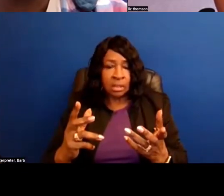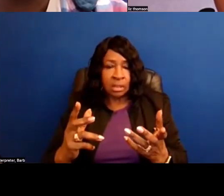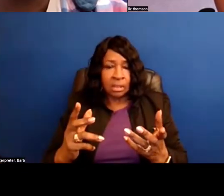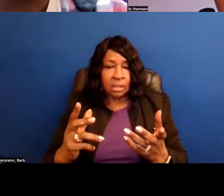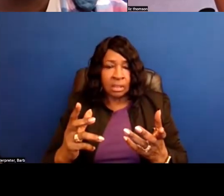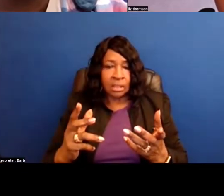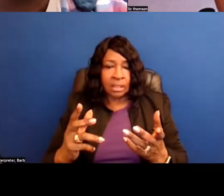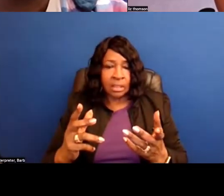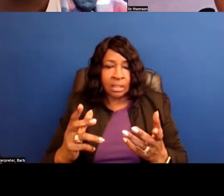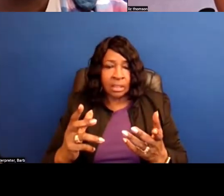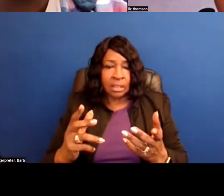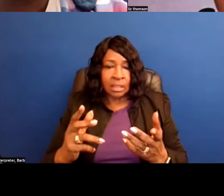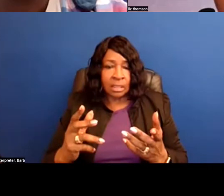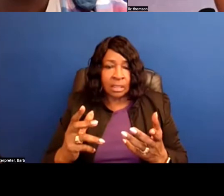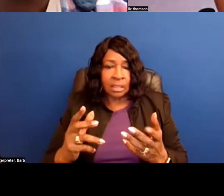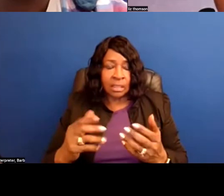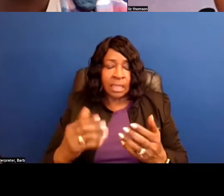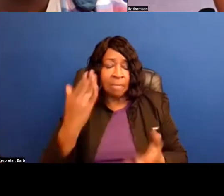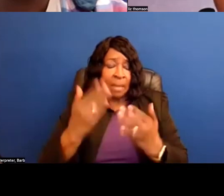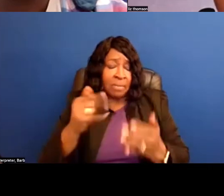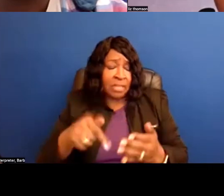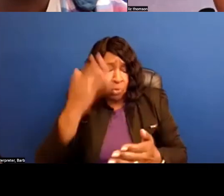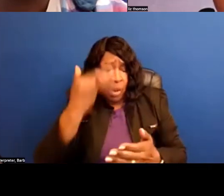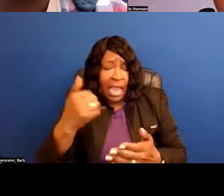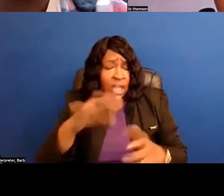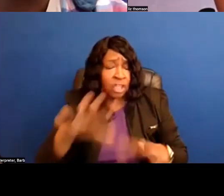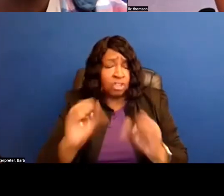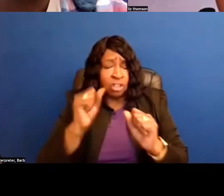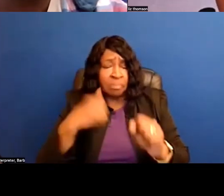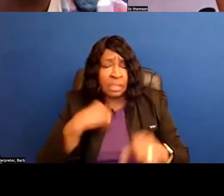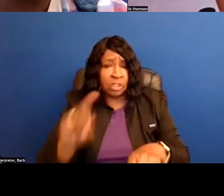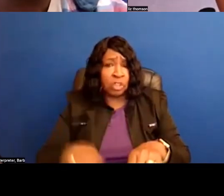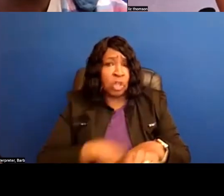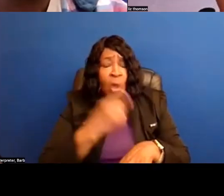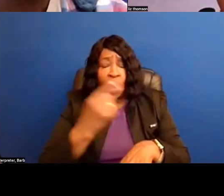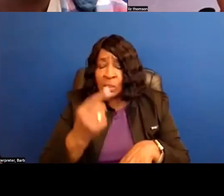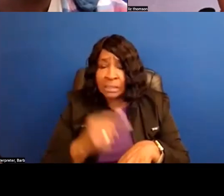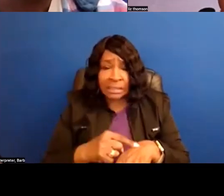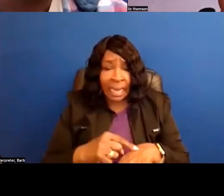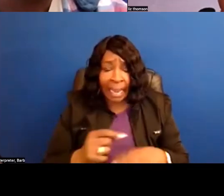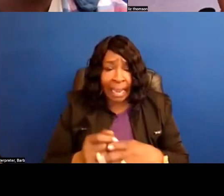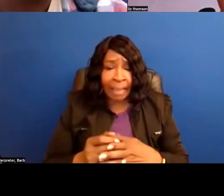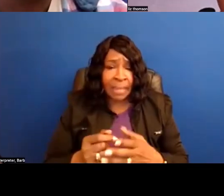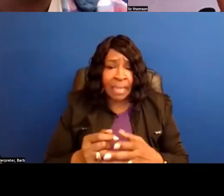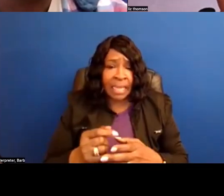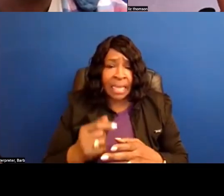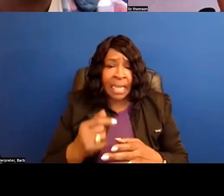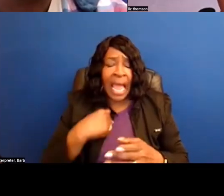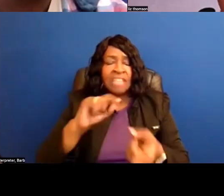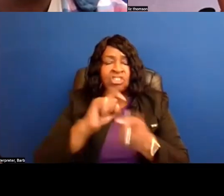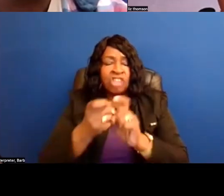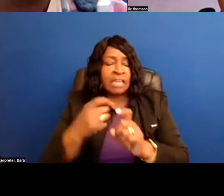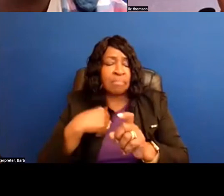and this was maybe why it took me also partly seven and a half years, is that I changed my topic a few times.